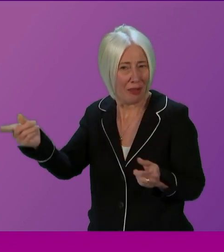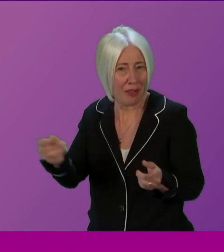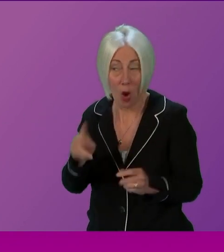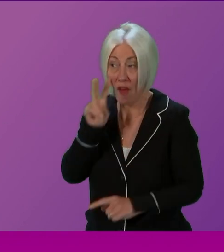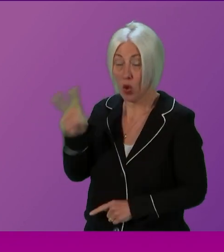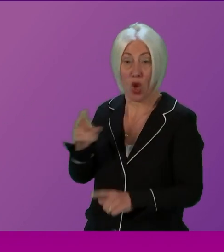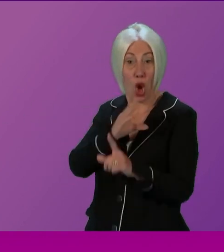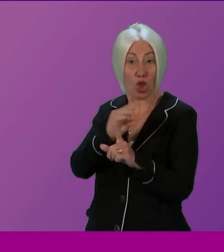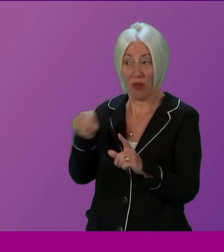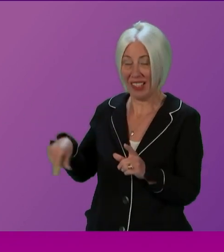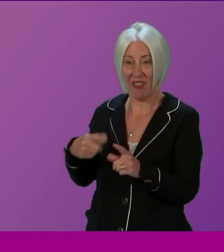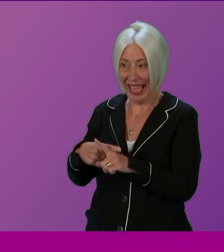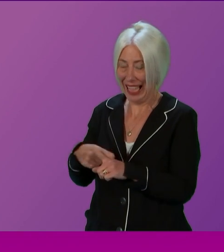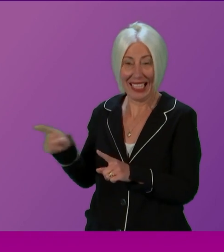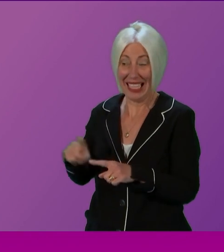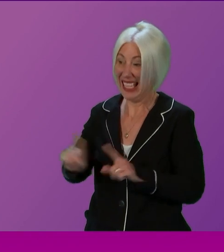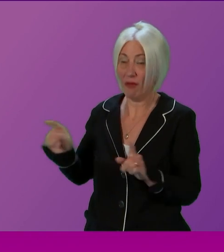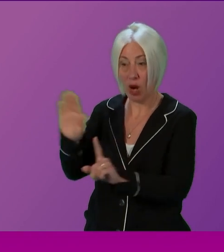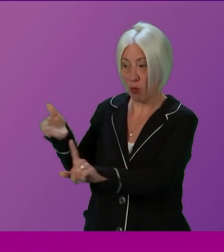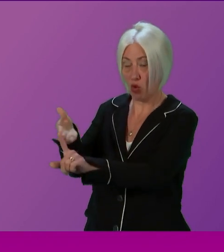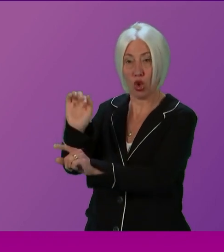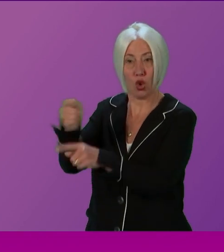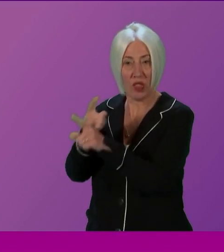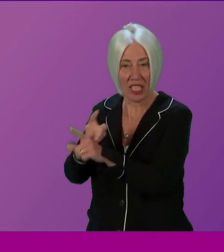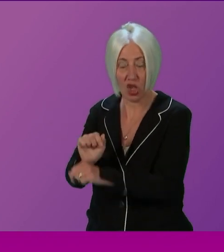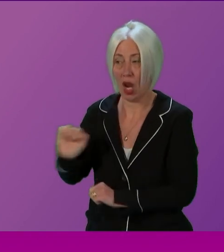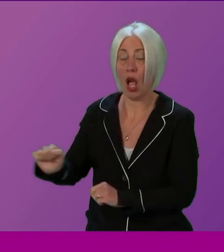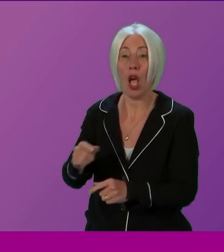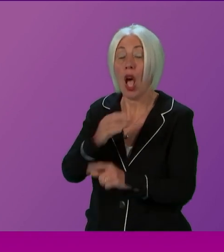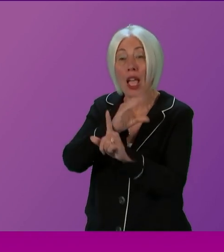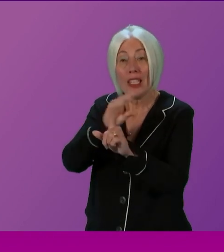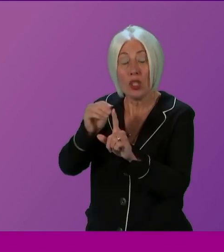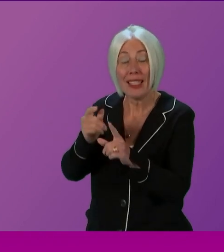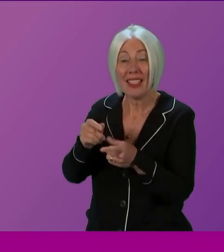we find a completely different approach. The Tory Secretary of State for Education